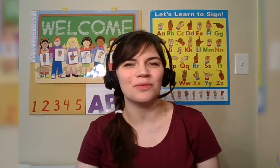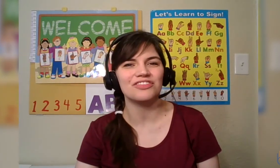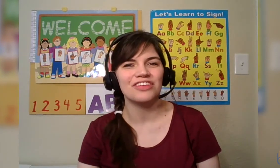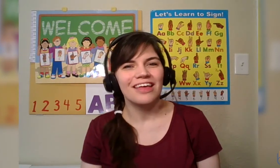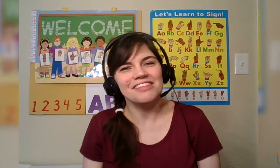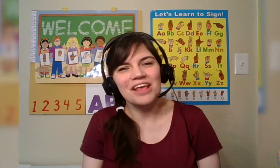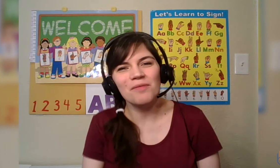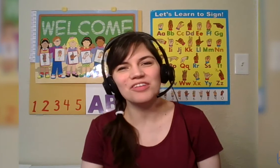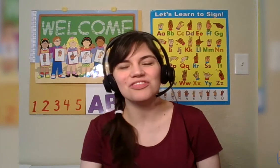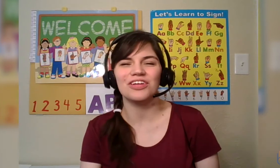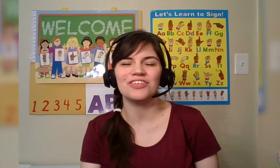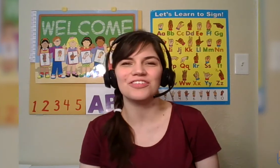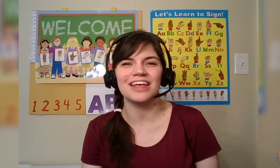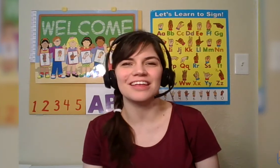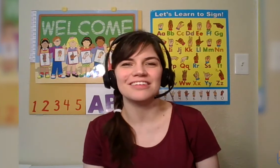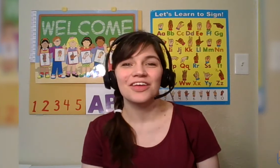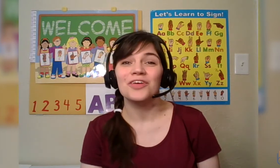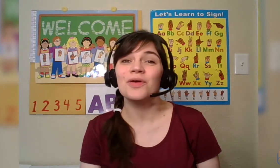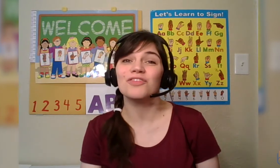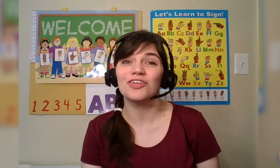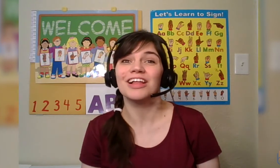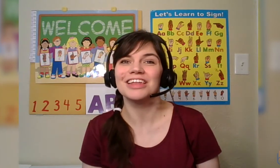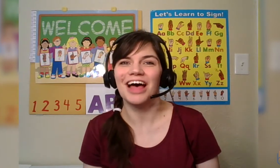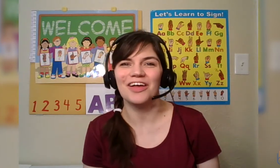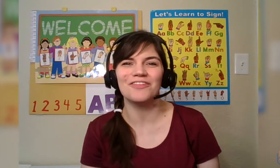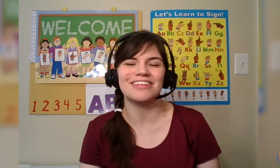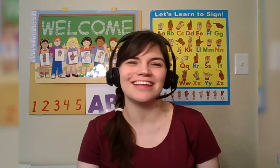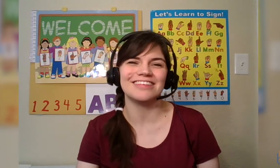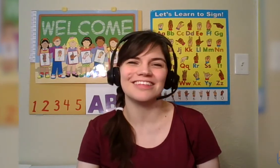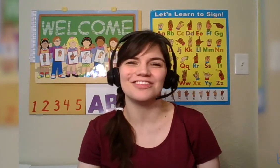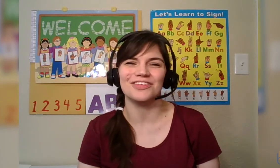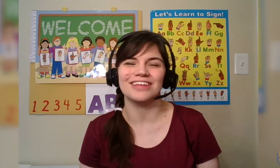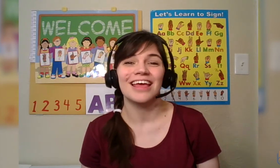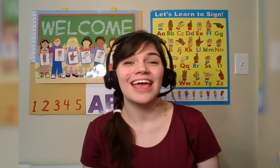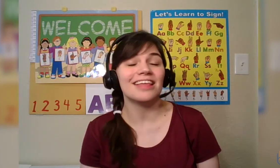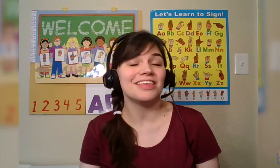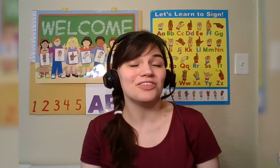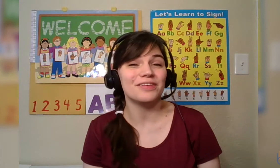See how much you can understand. You have learned a lot of signs in this unit and I think you'd be